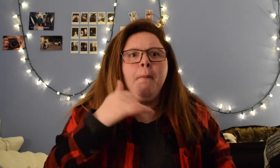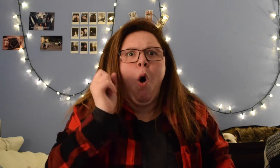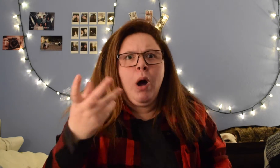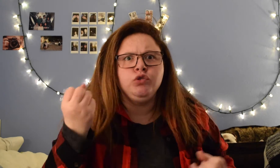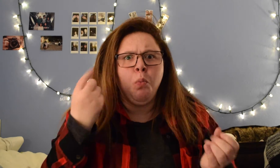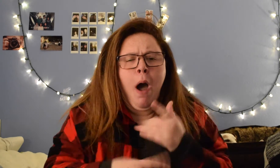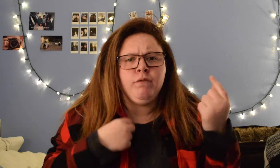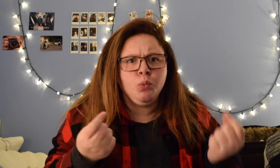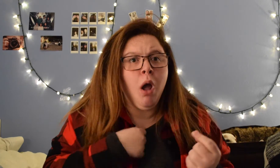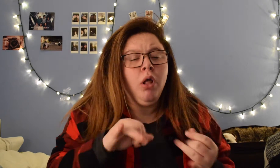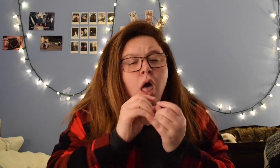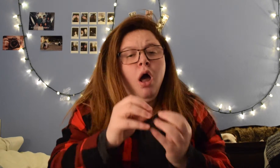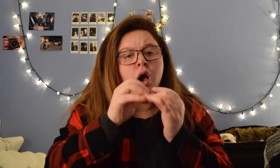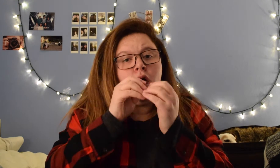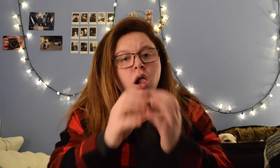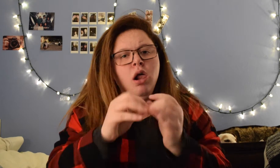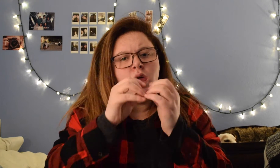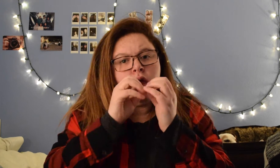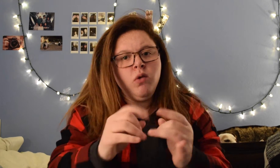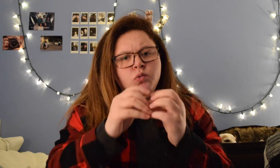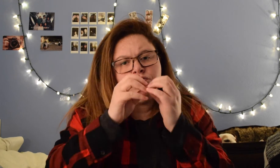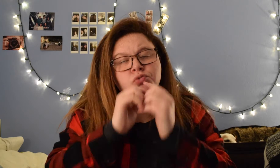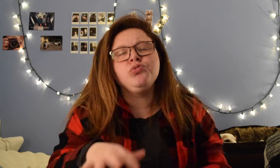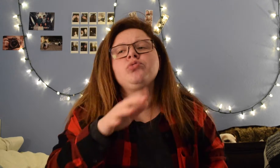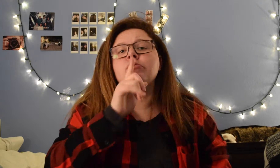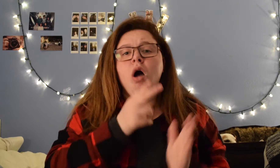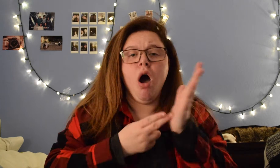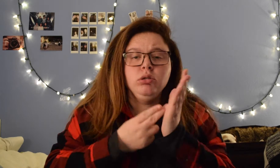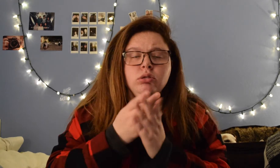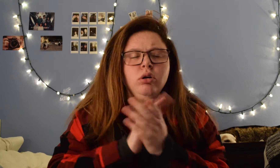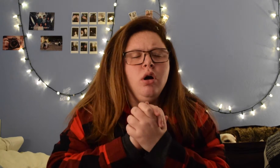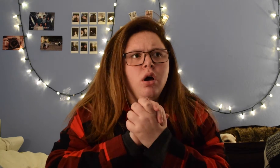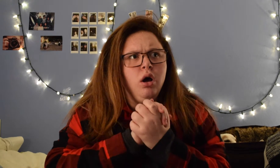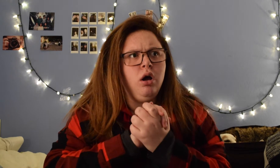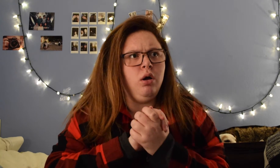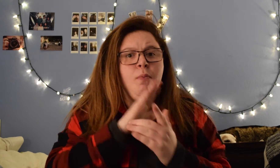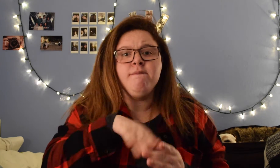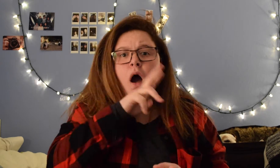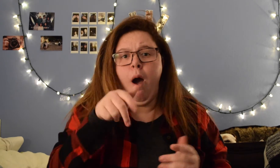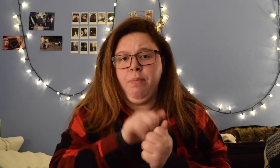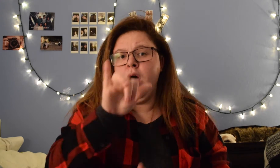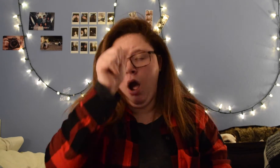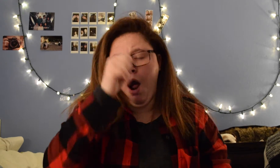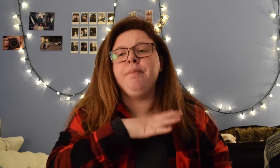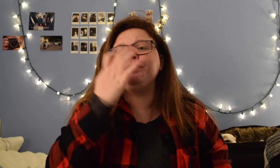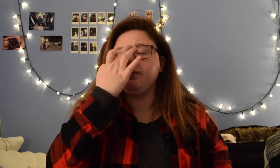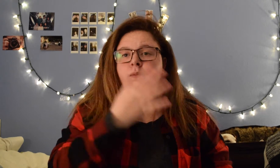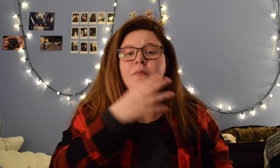I asked him what would I have to do. I was trying to fix the situation but he wouldn't budge I was already very fed up with the guy